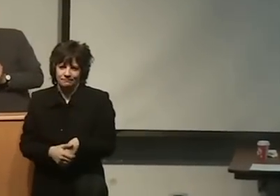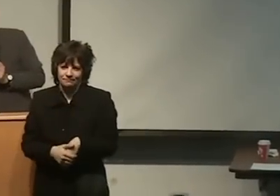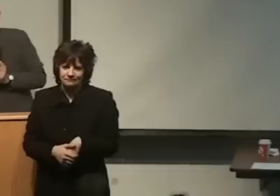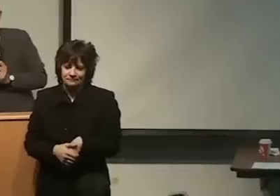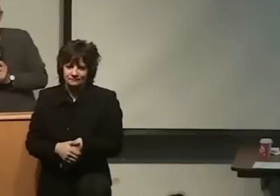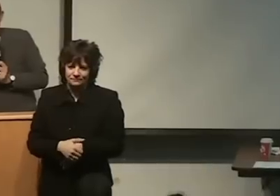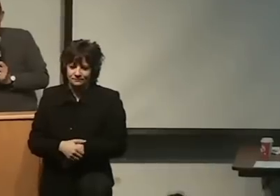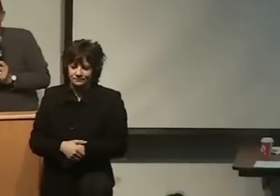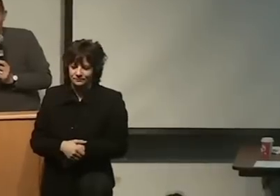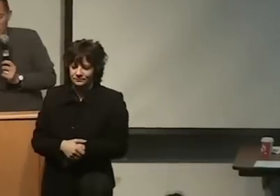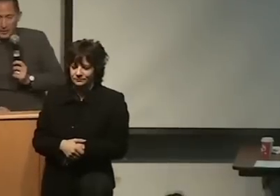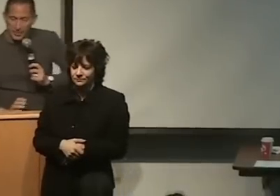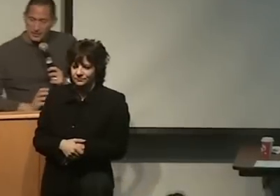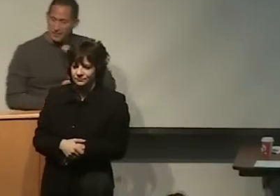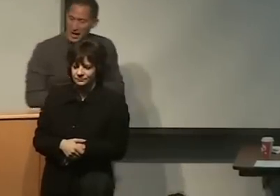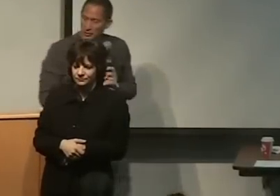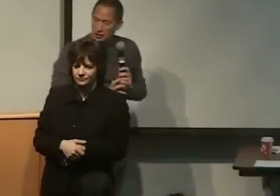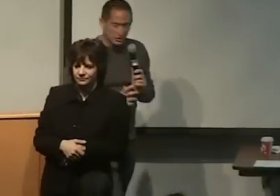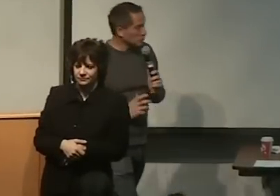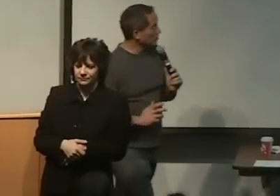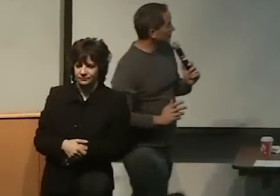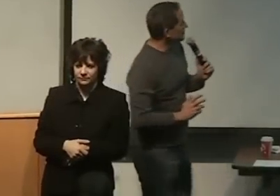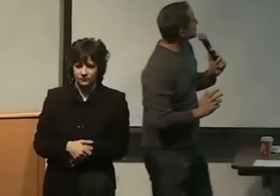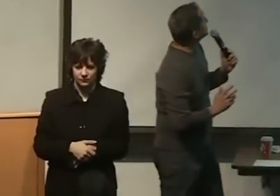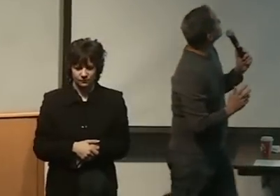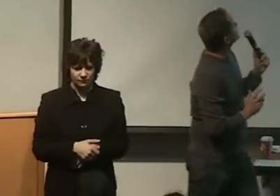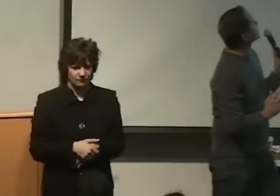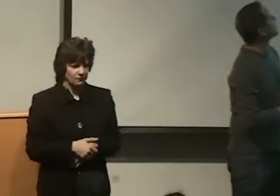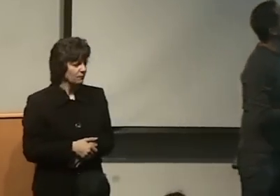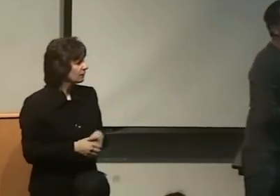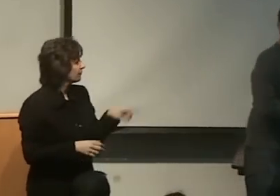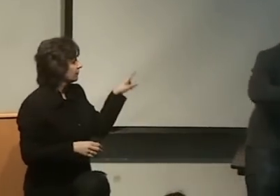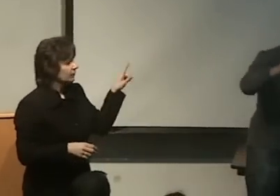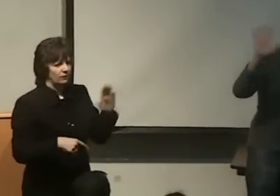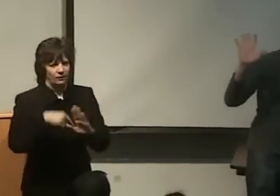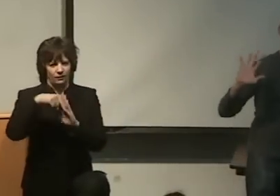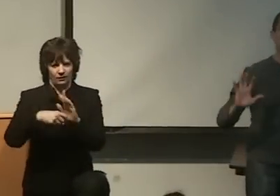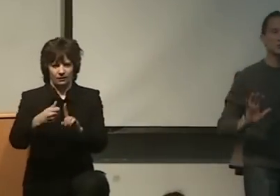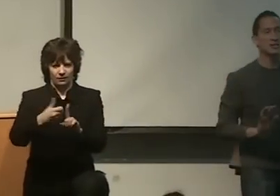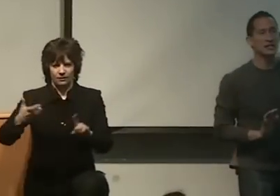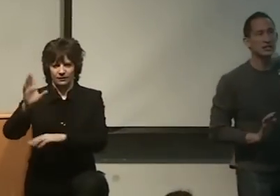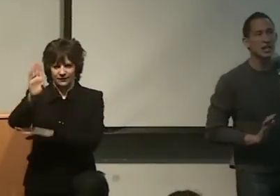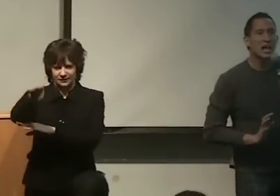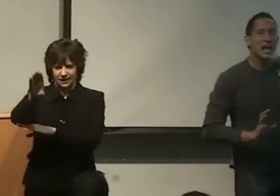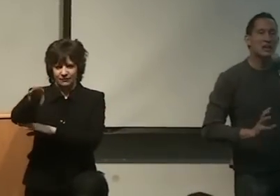Okay, so I will talk more about this this afternoon, but I'm going to go through each of those three things in terms